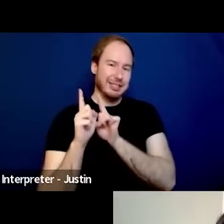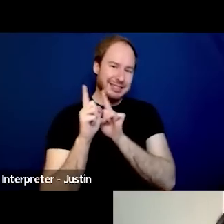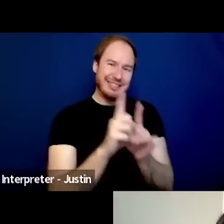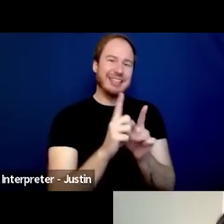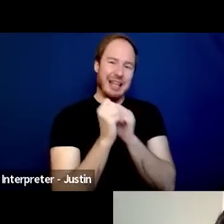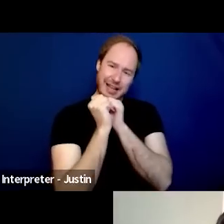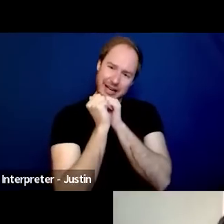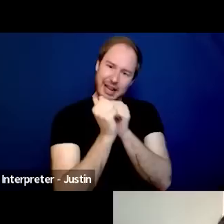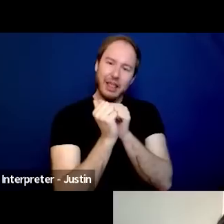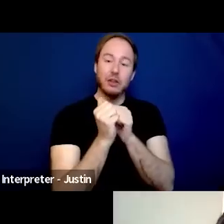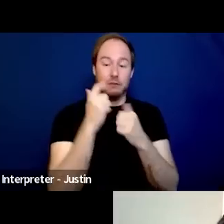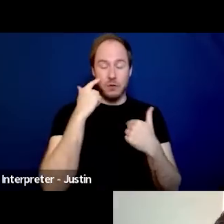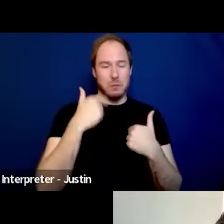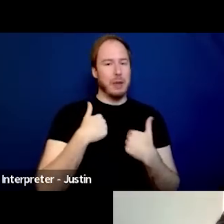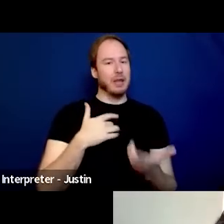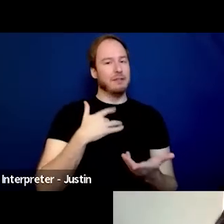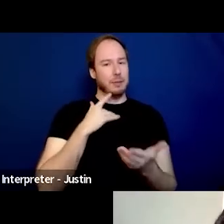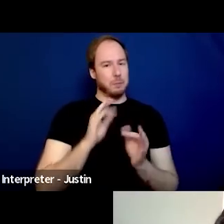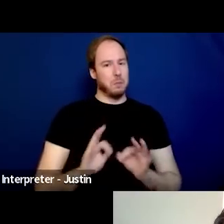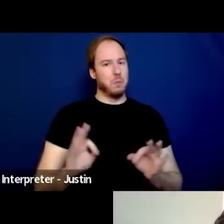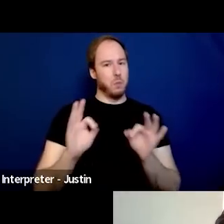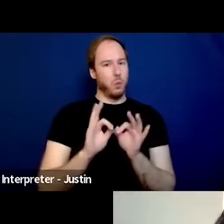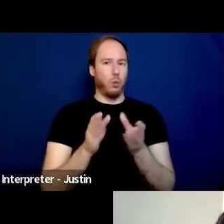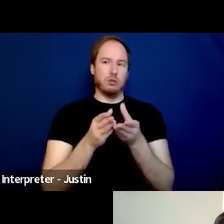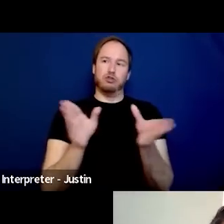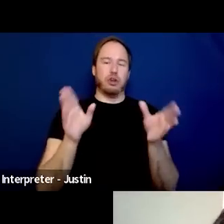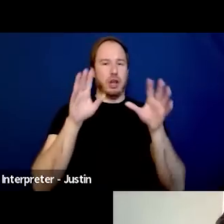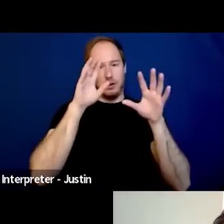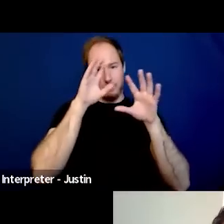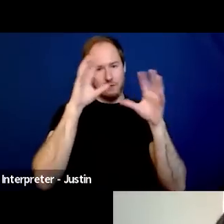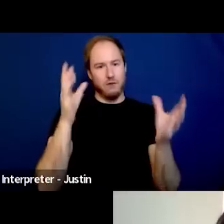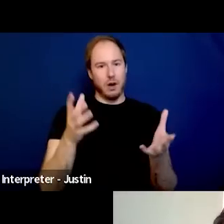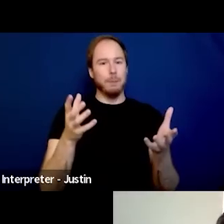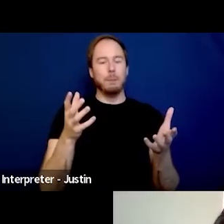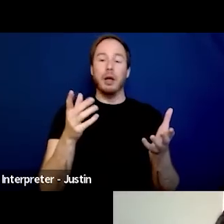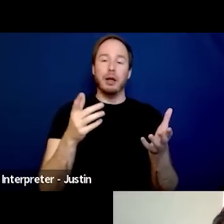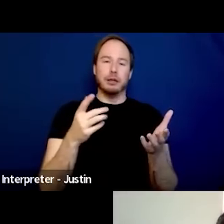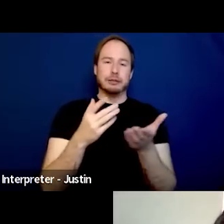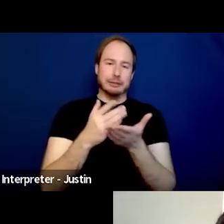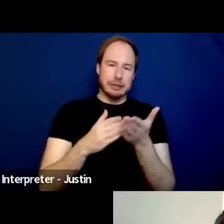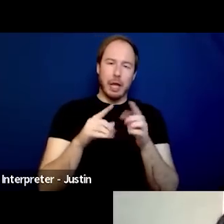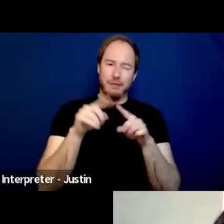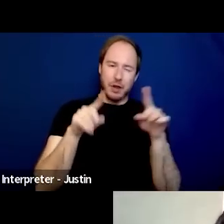is just, for me, a very important general frame. Now, there are all kinds of variations that fall into the bucket about